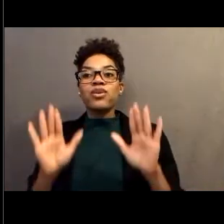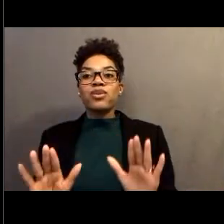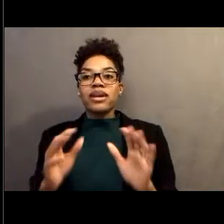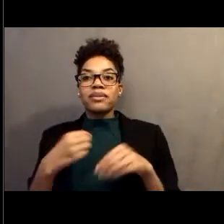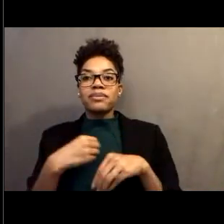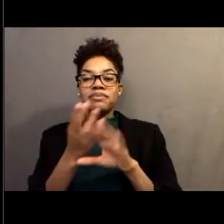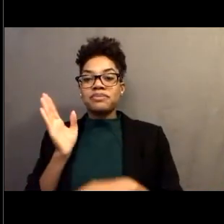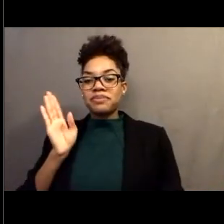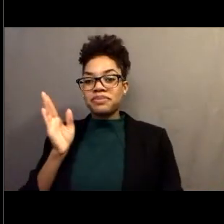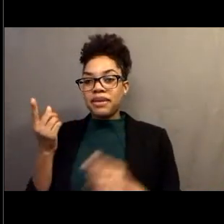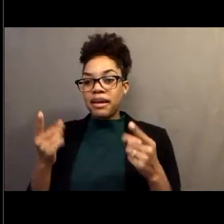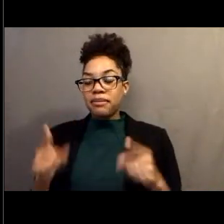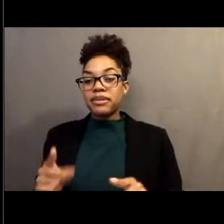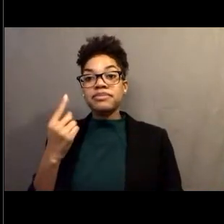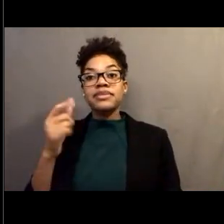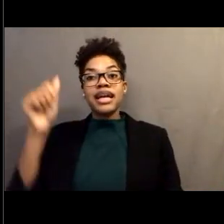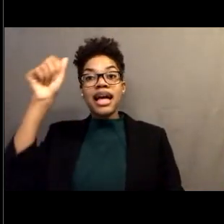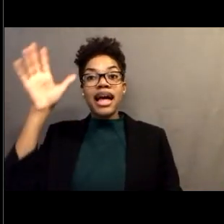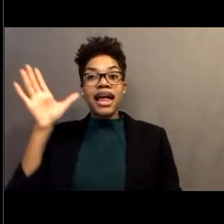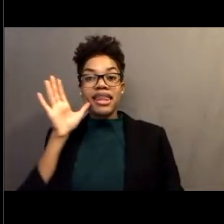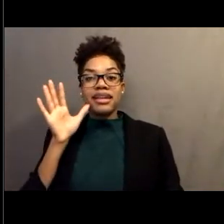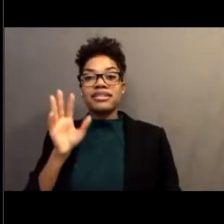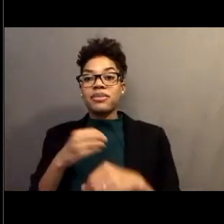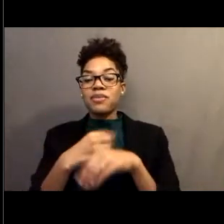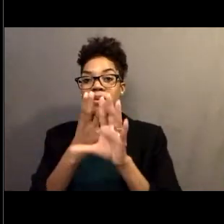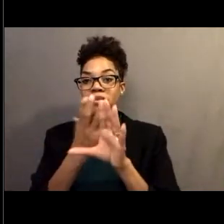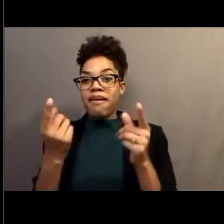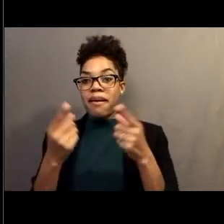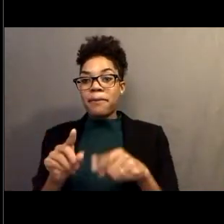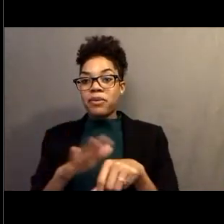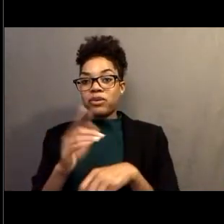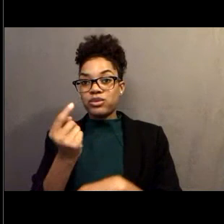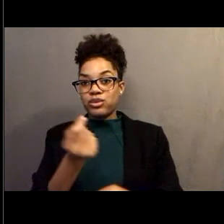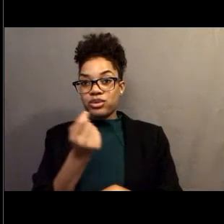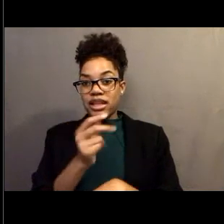the Alaska webinar on Tuesday at 3:00 pm eastern time,